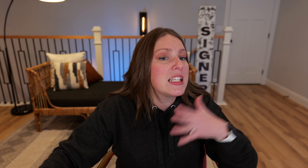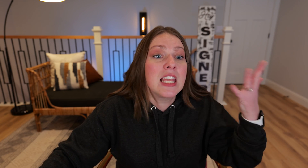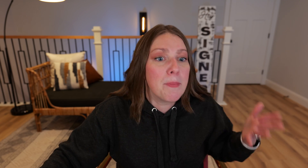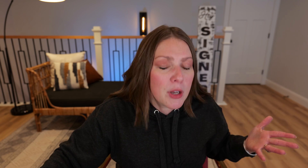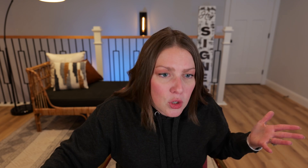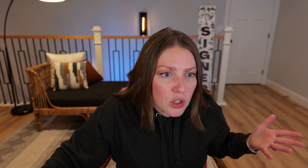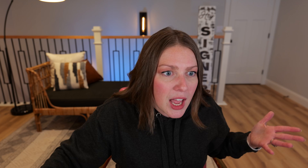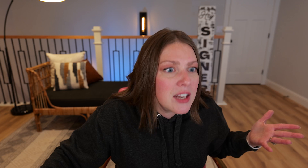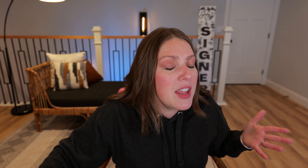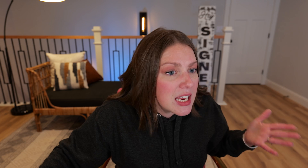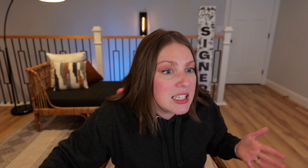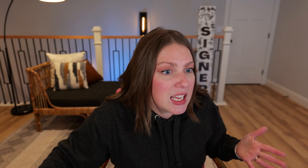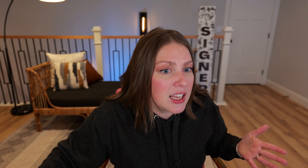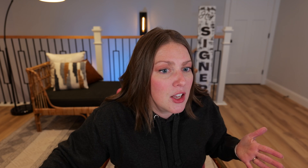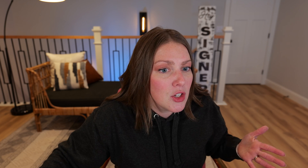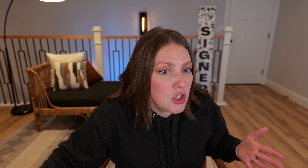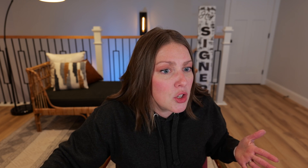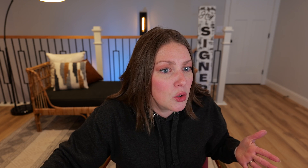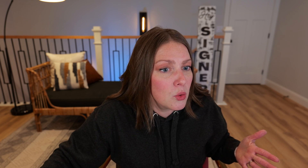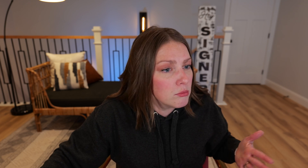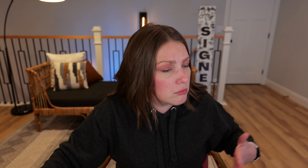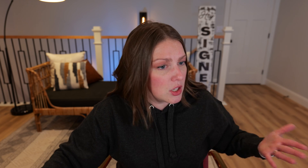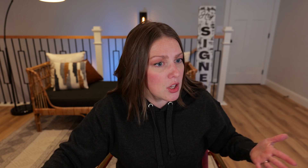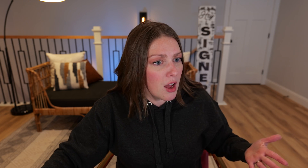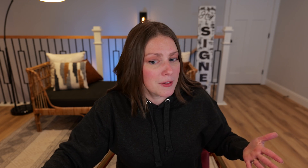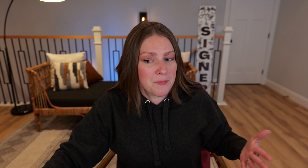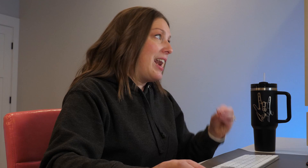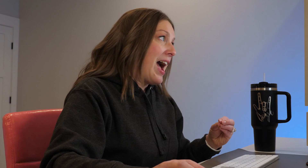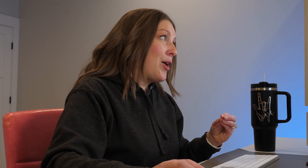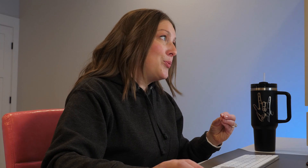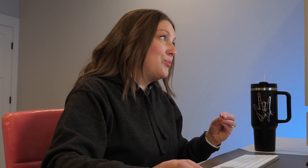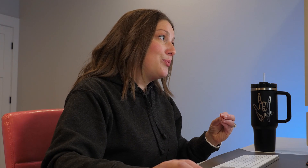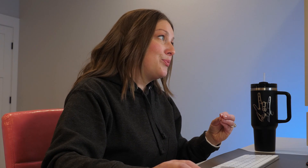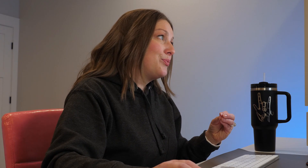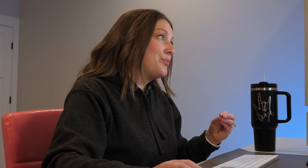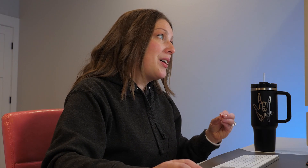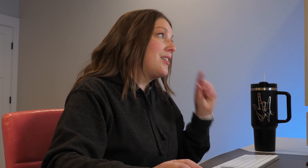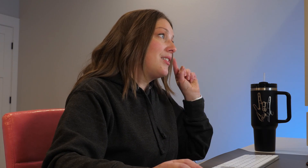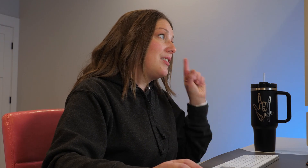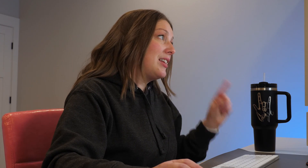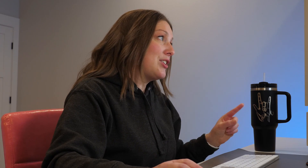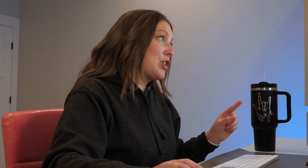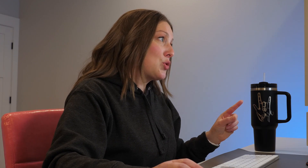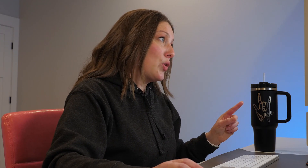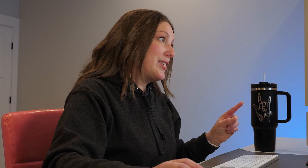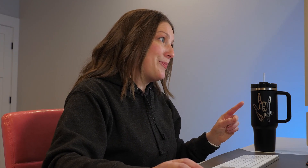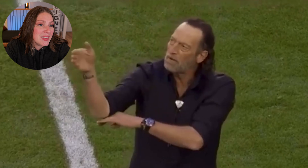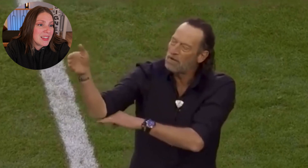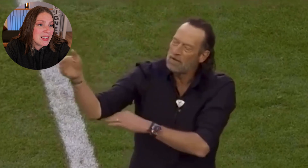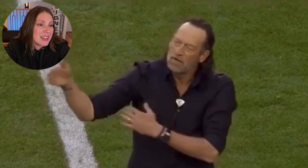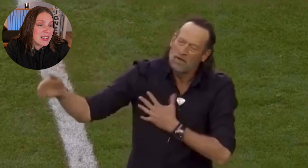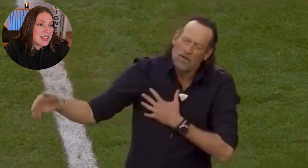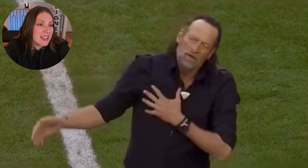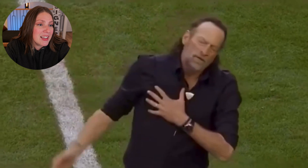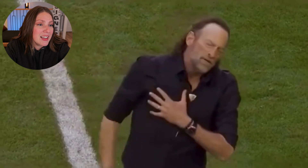typical kind of ending to the song. Now, let's look at Troy's.